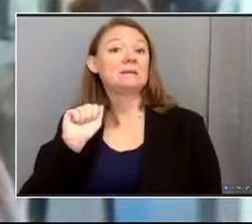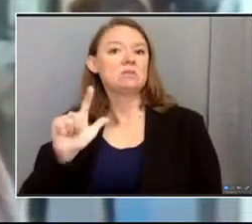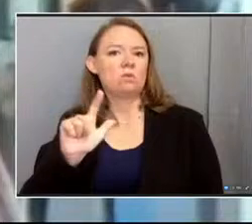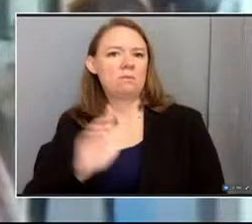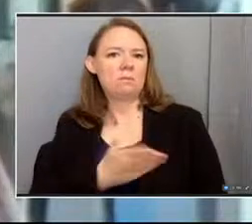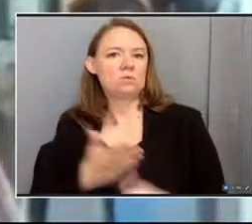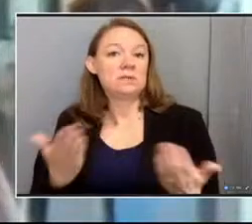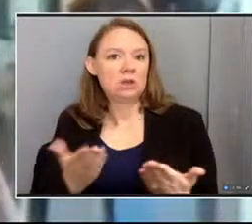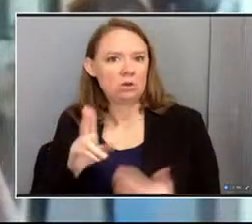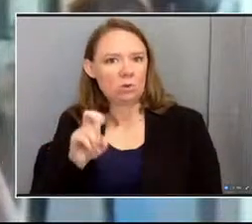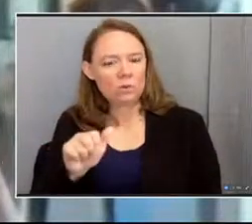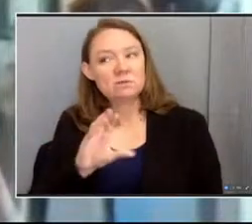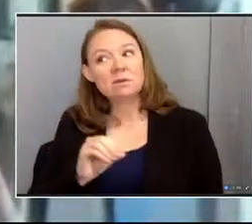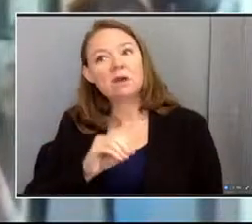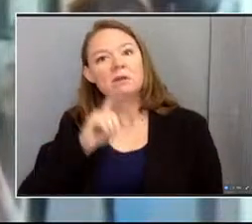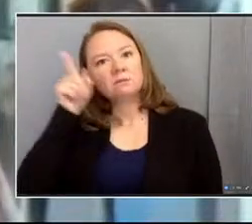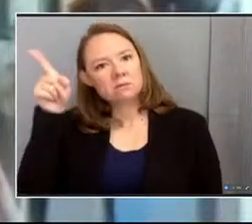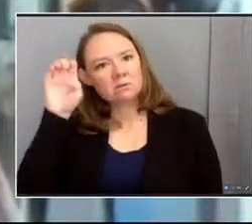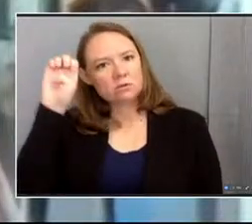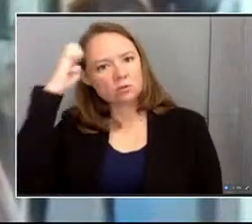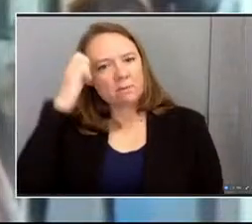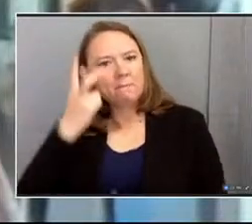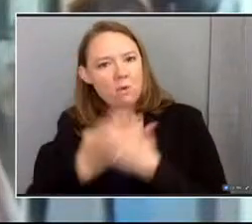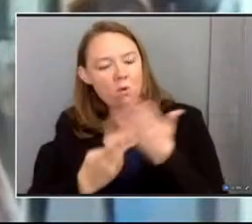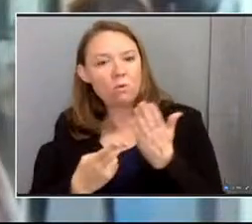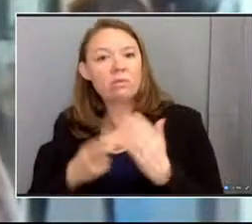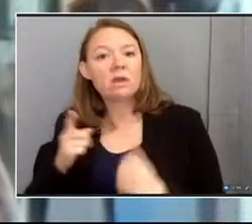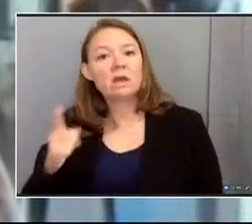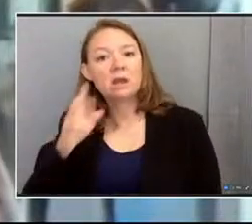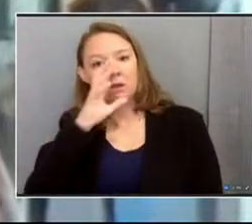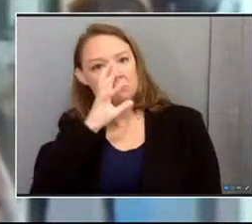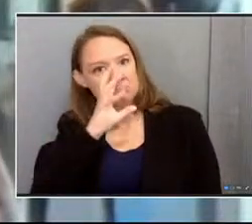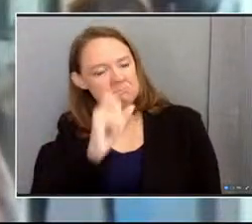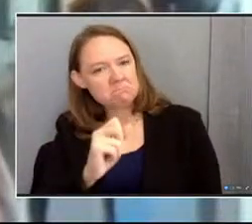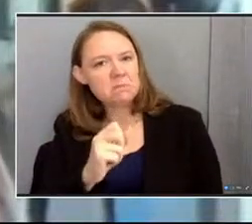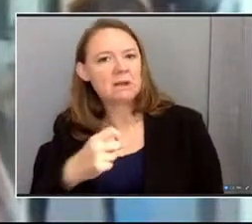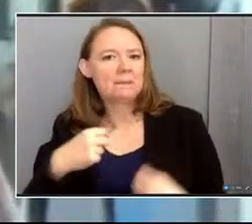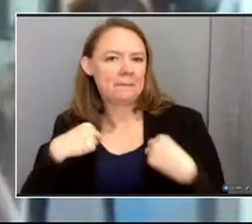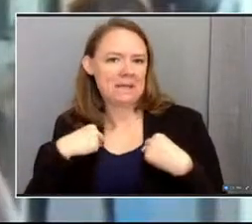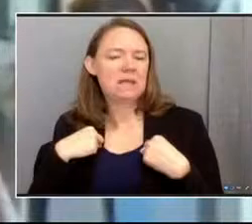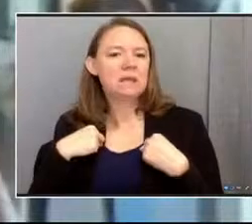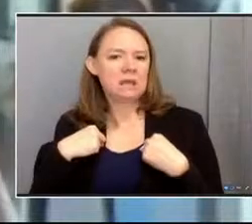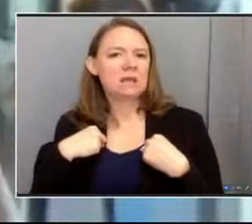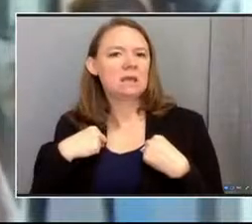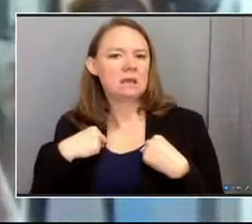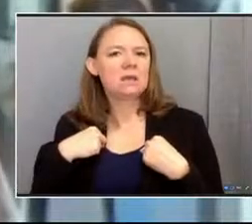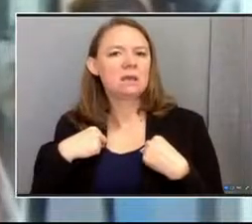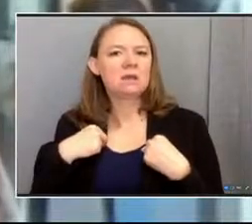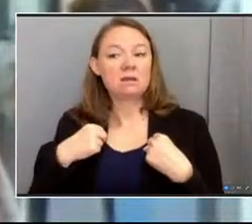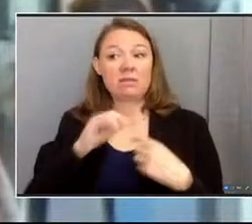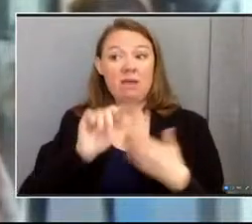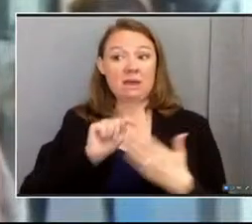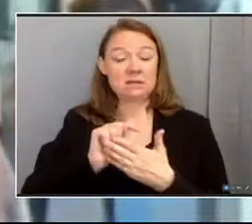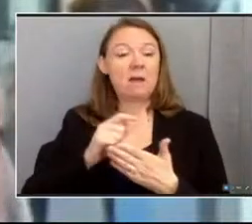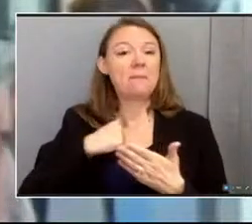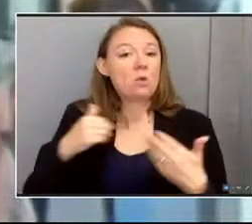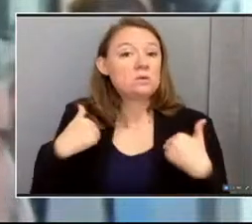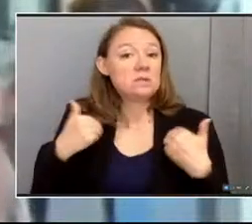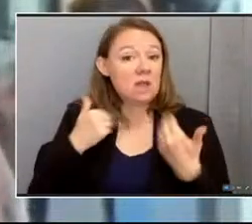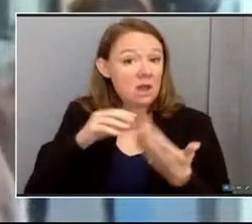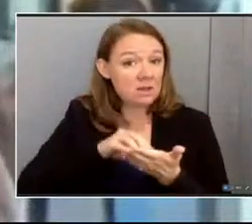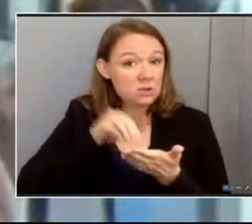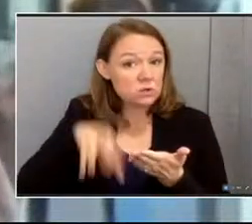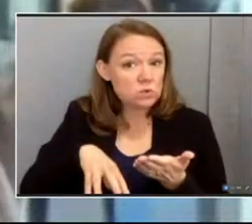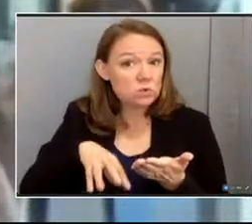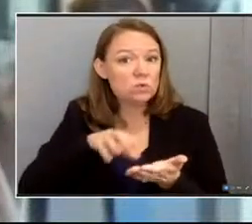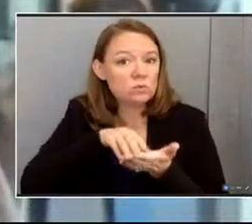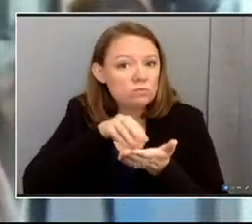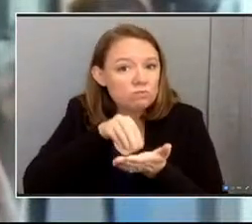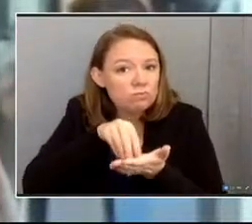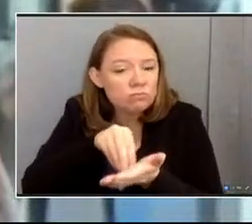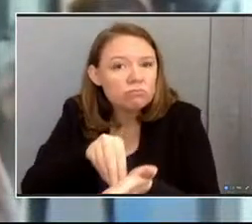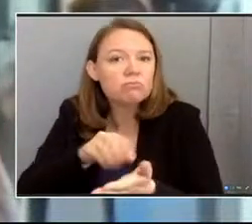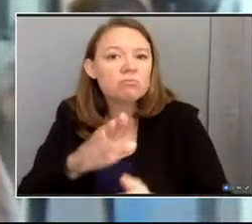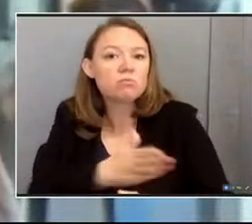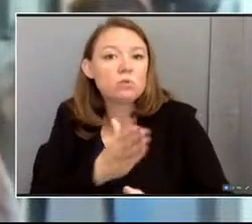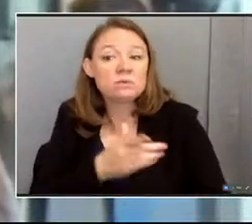deal of interest in me as a young pupil in music and he suggested that I should not only begin